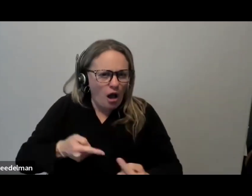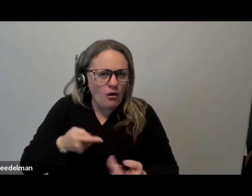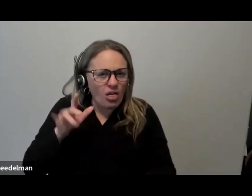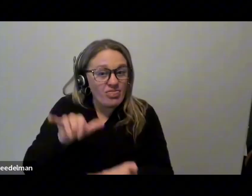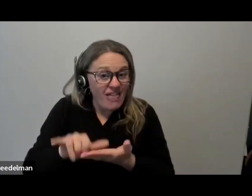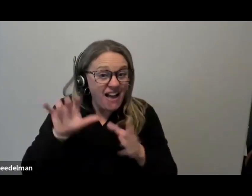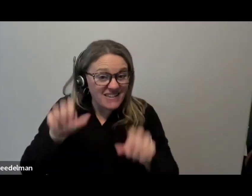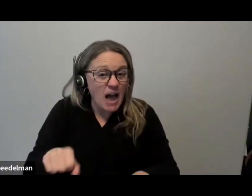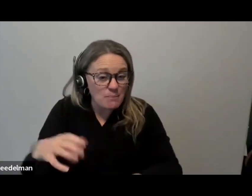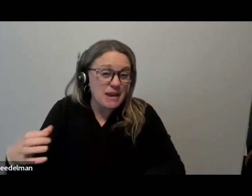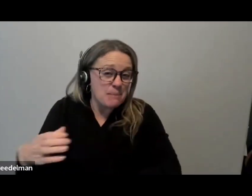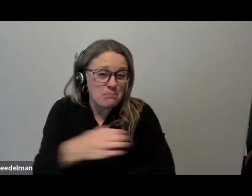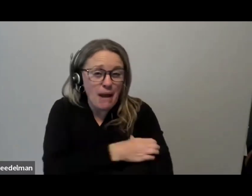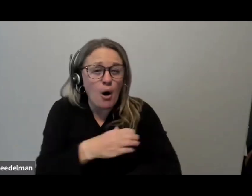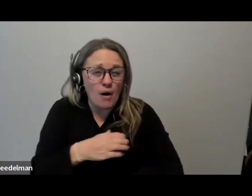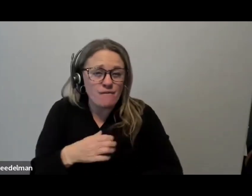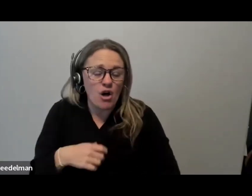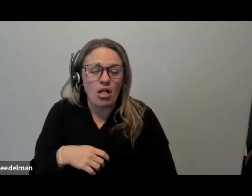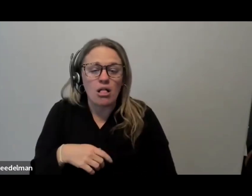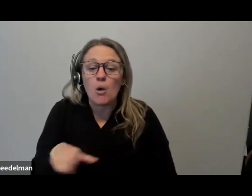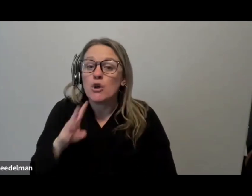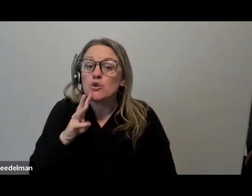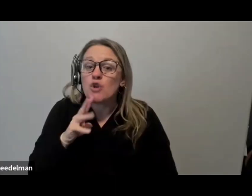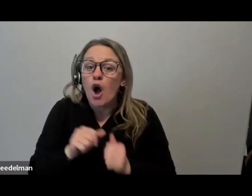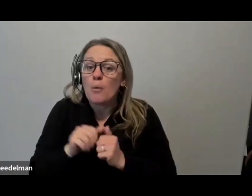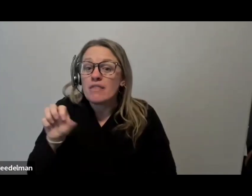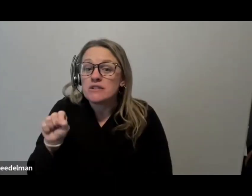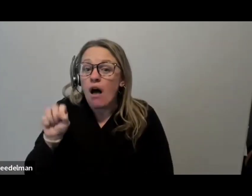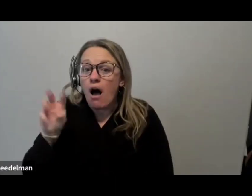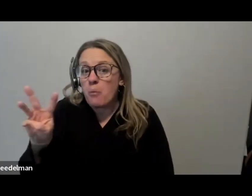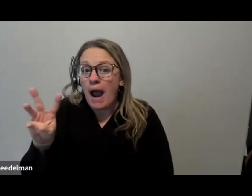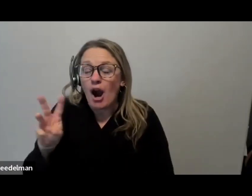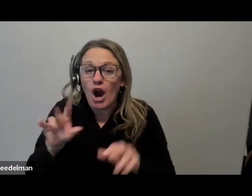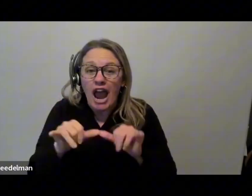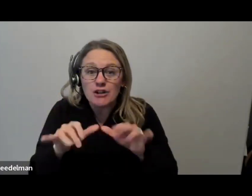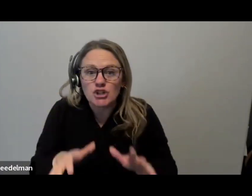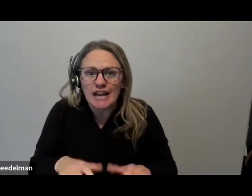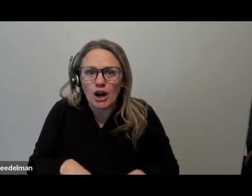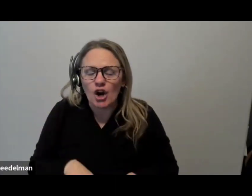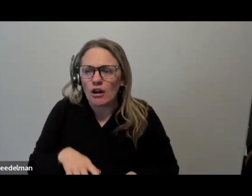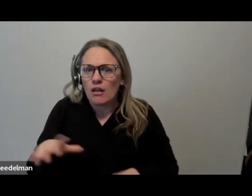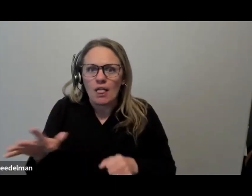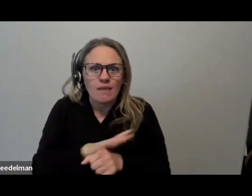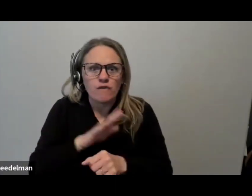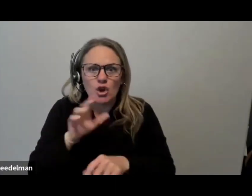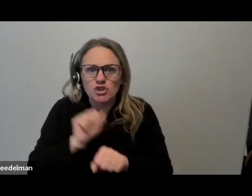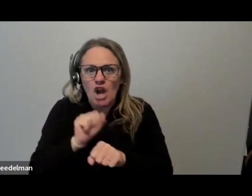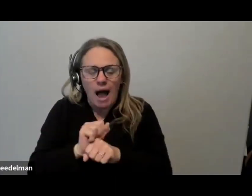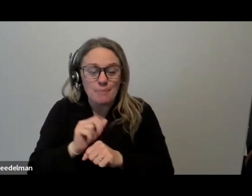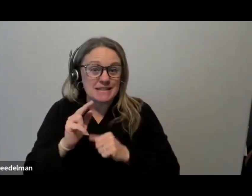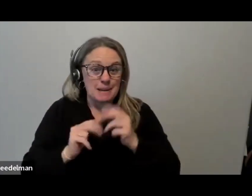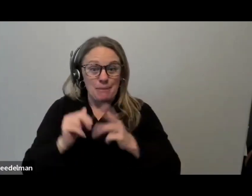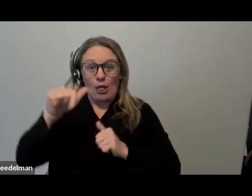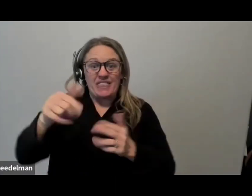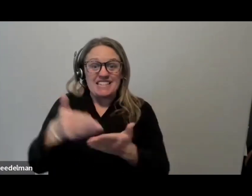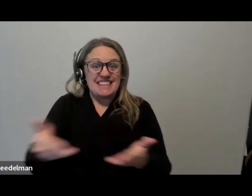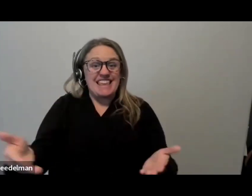to a software engineer whose whole job is to build this thing that they think is so cool and they're so immersed in and they say, what do you mean users have a problem?